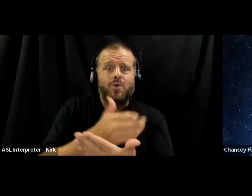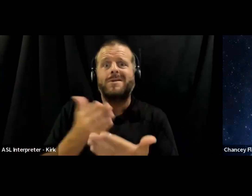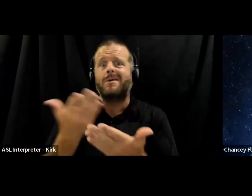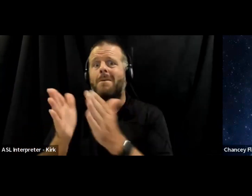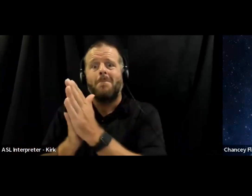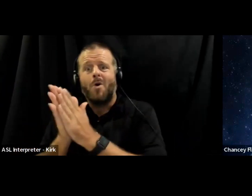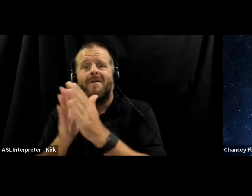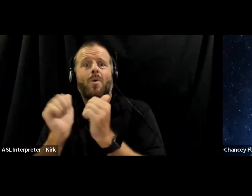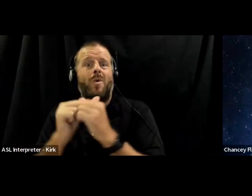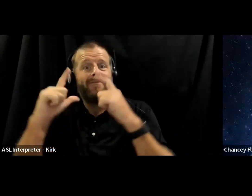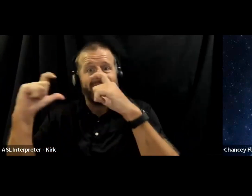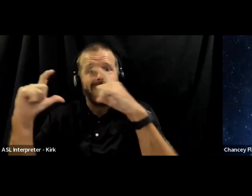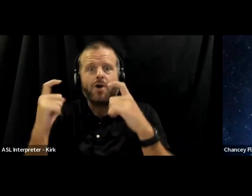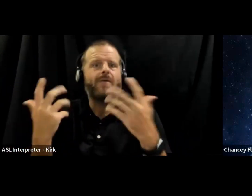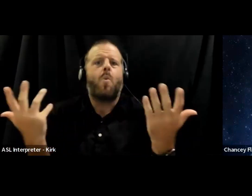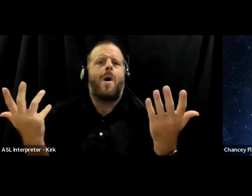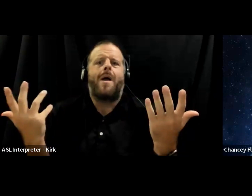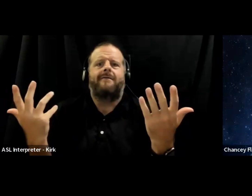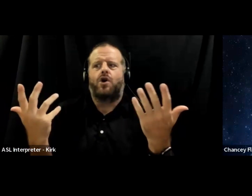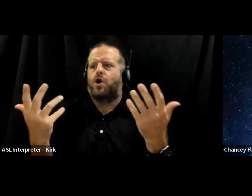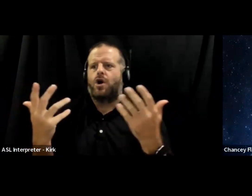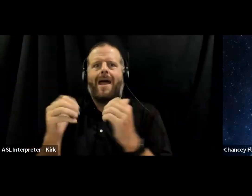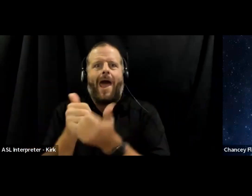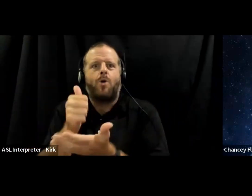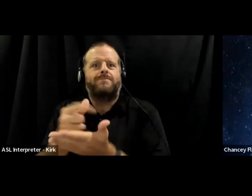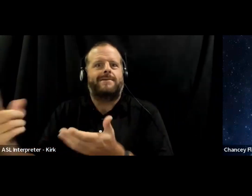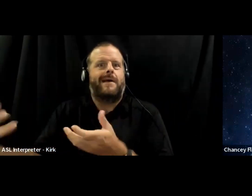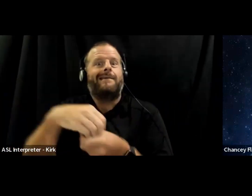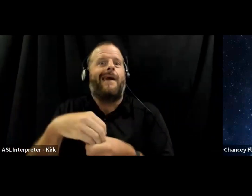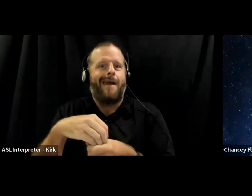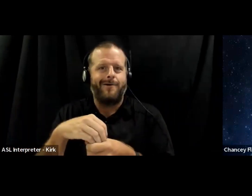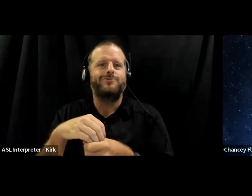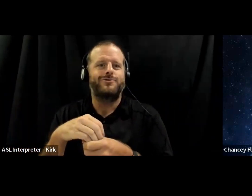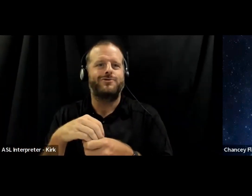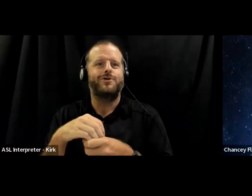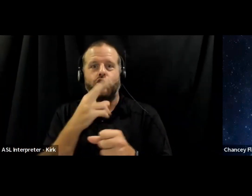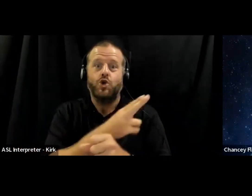whatever it is that engages that person, if you